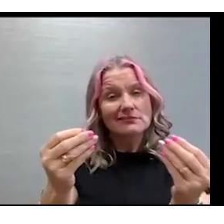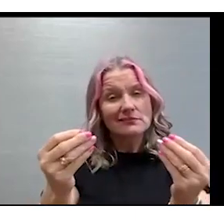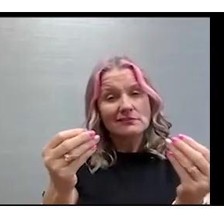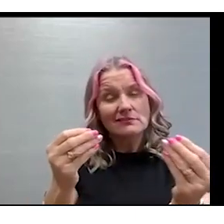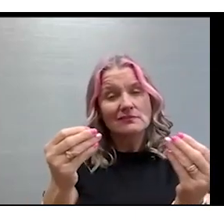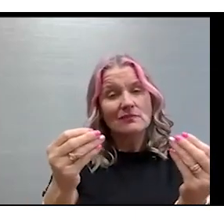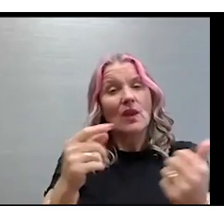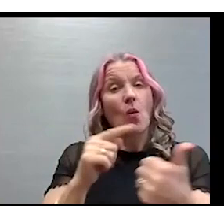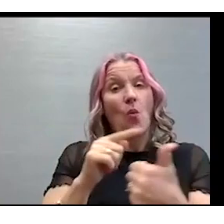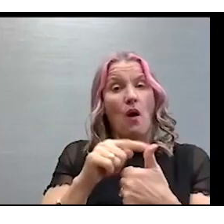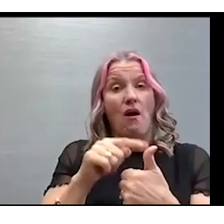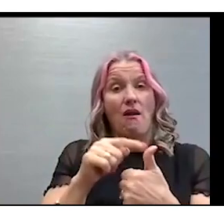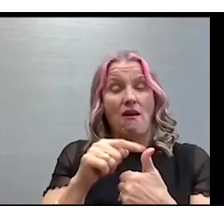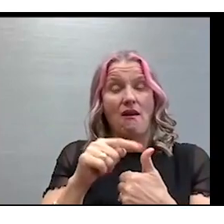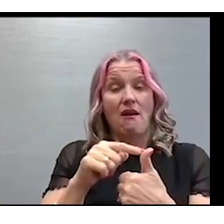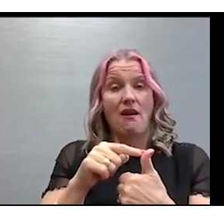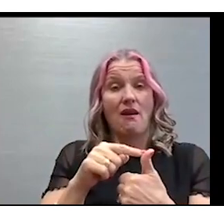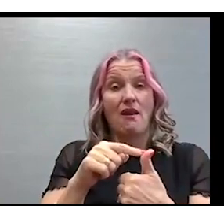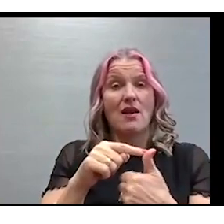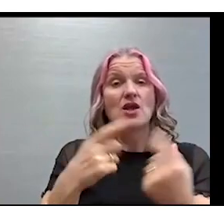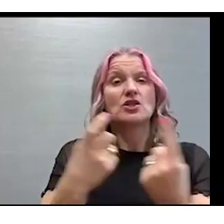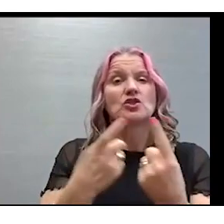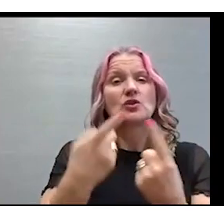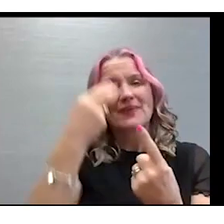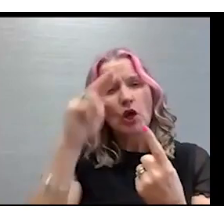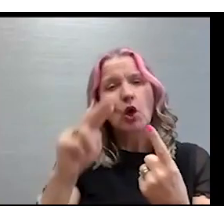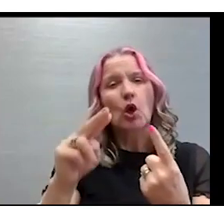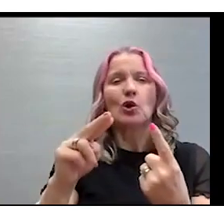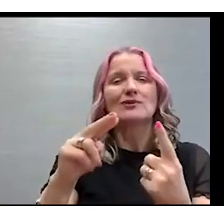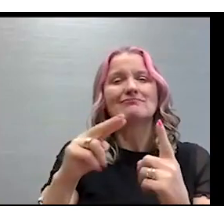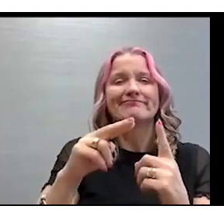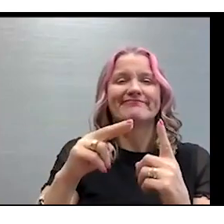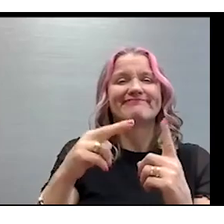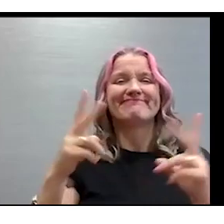One, there's something called temperature in this model.